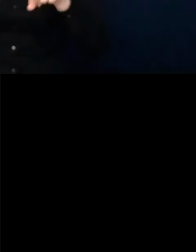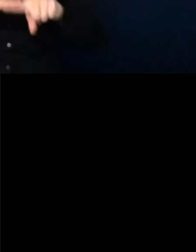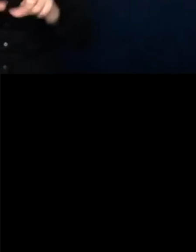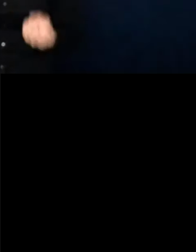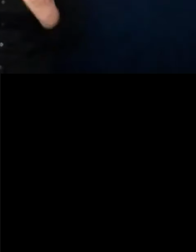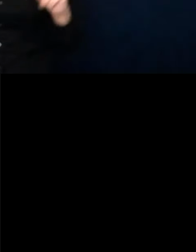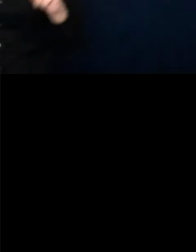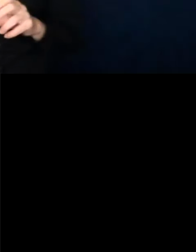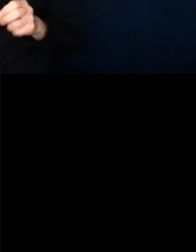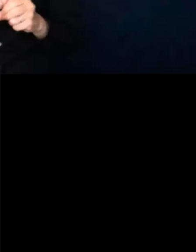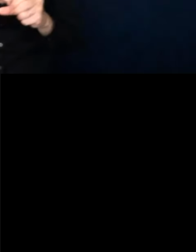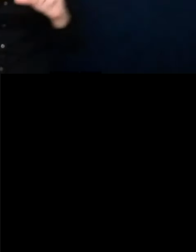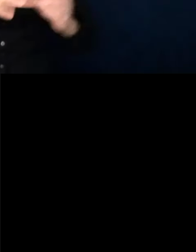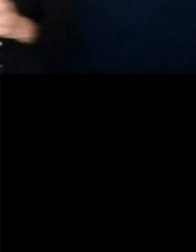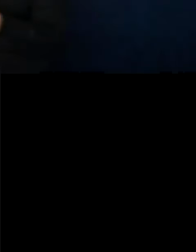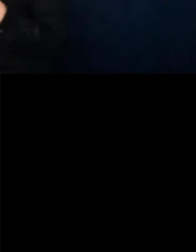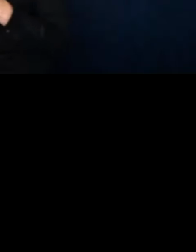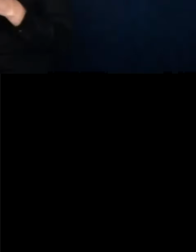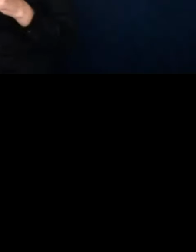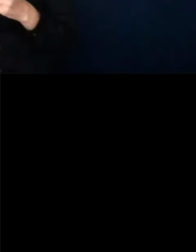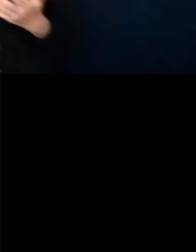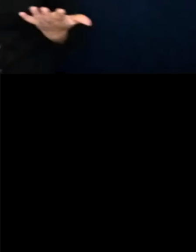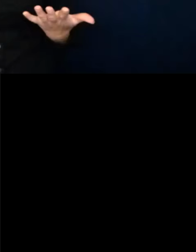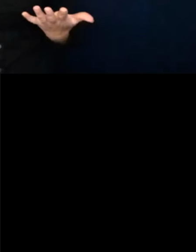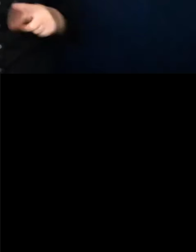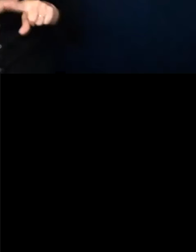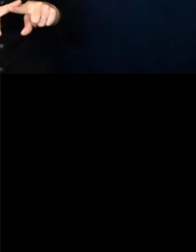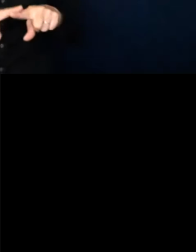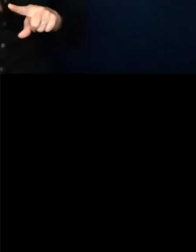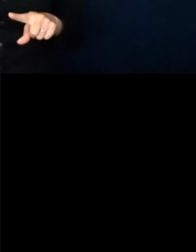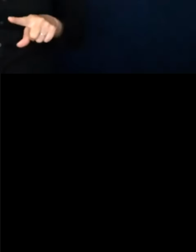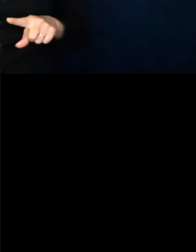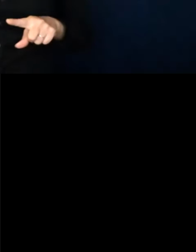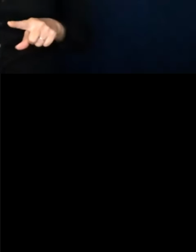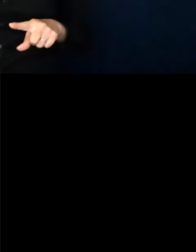Like if you are in the general artist pool, but you are not